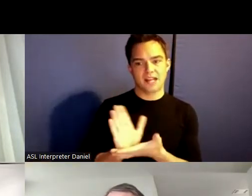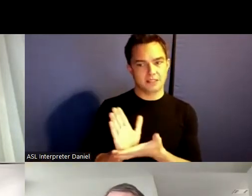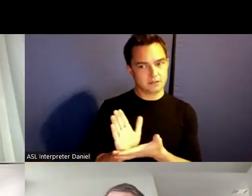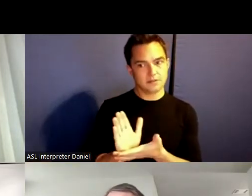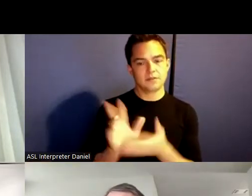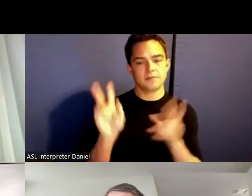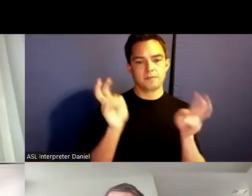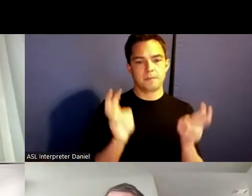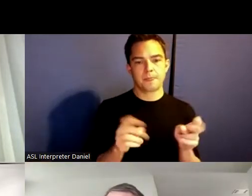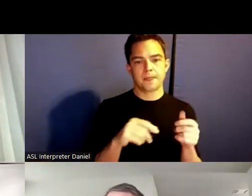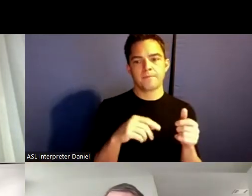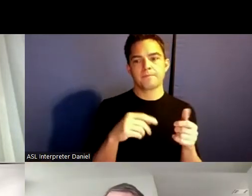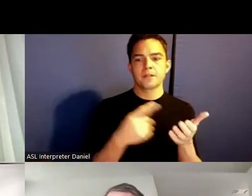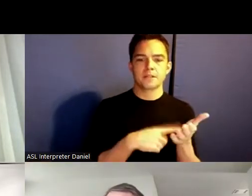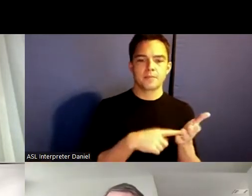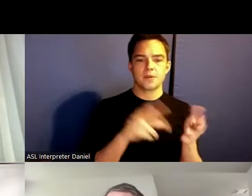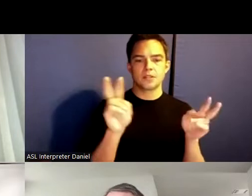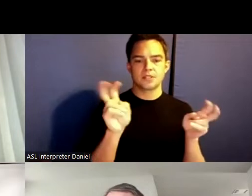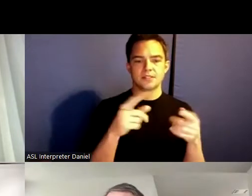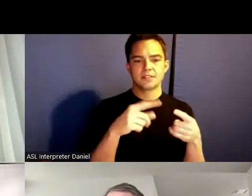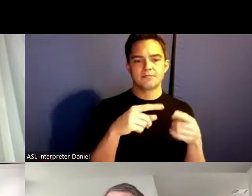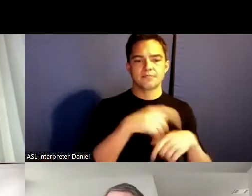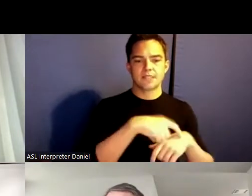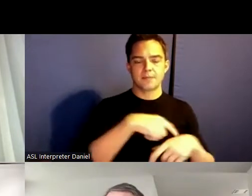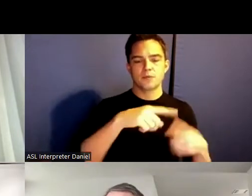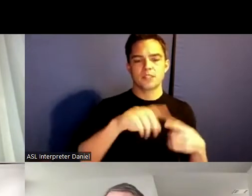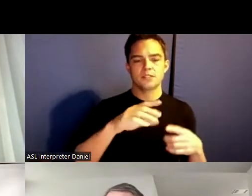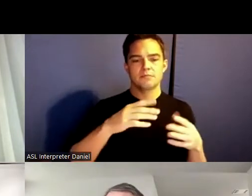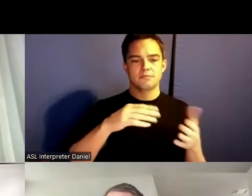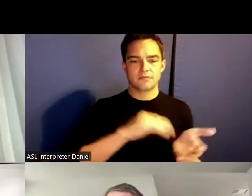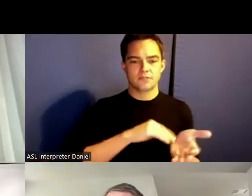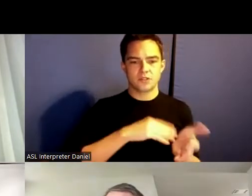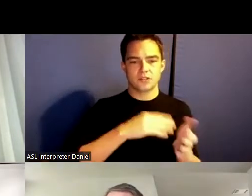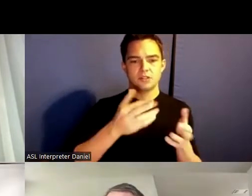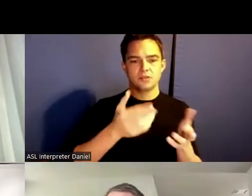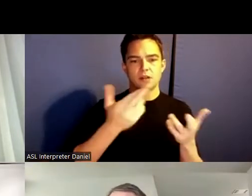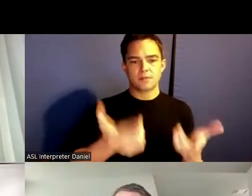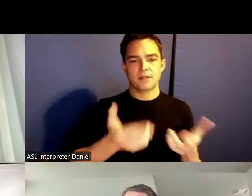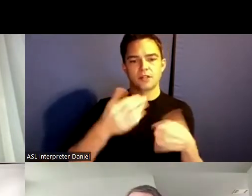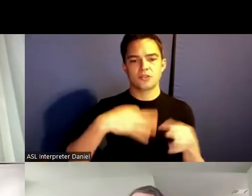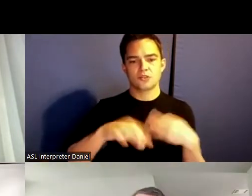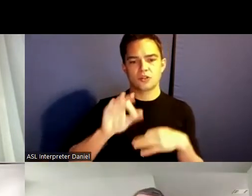physicians recommend and family or other surrogate decision makers decide to not provide a